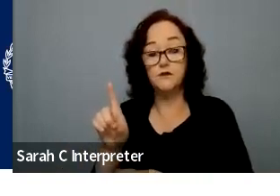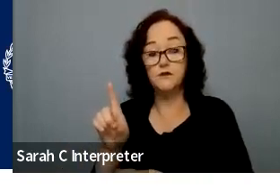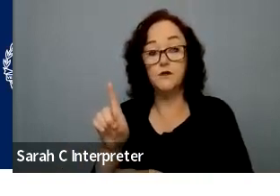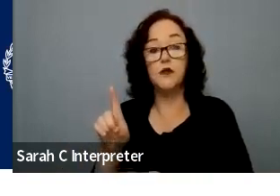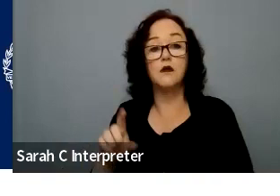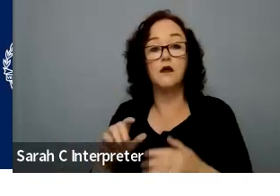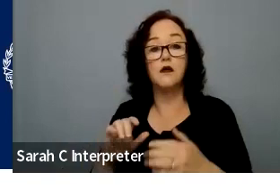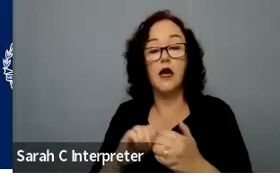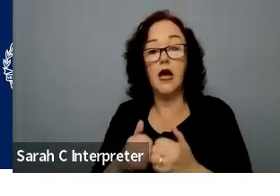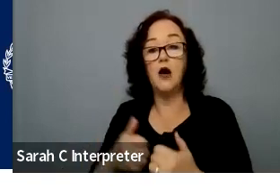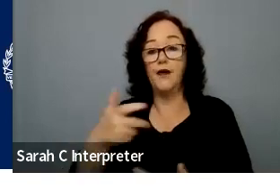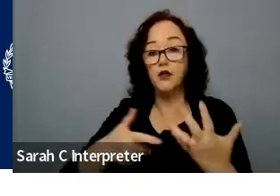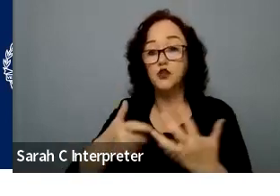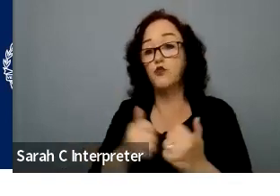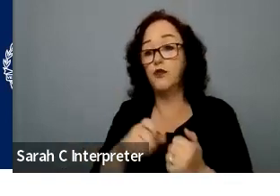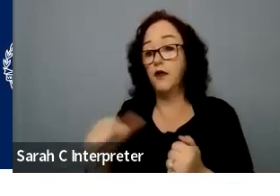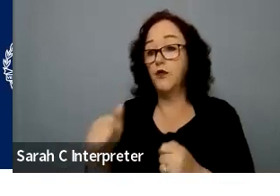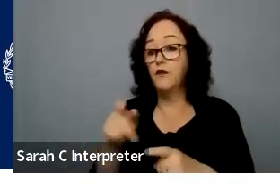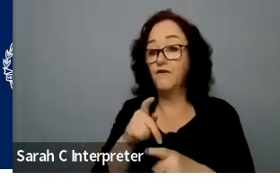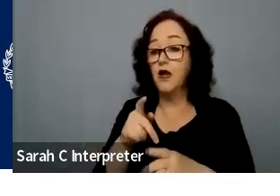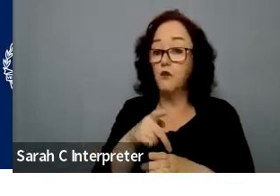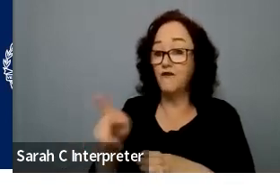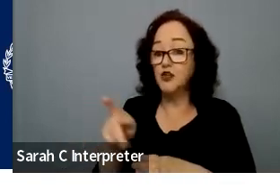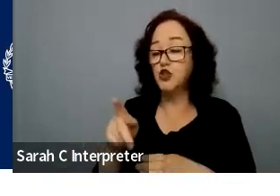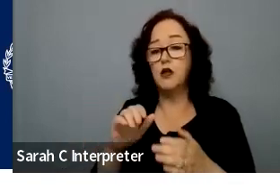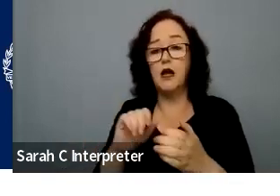professionals contribute to care of the person with IDD and what impeded it.